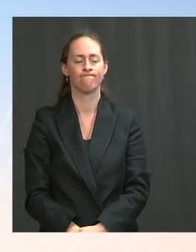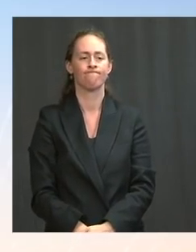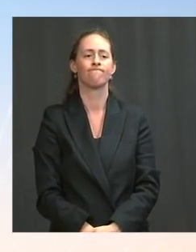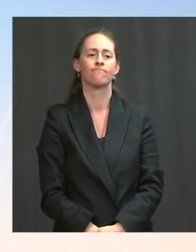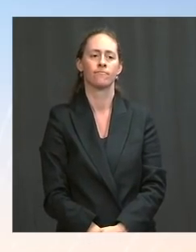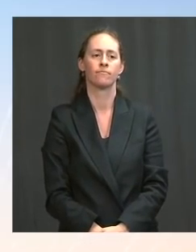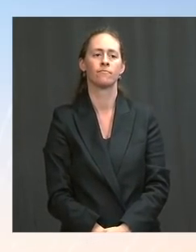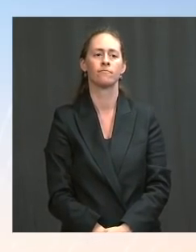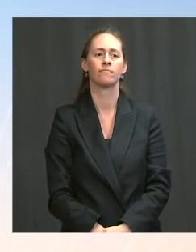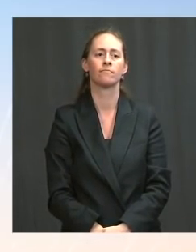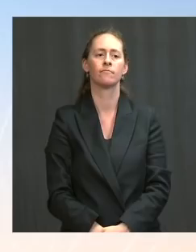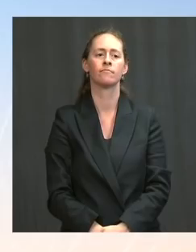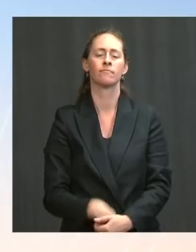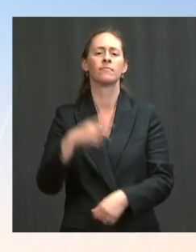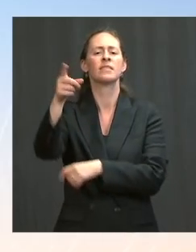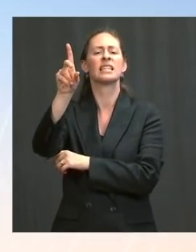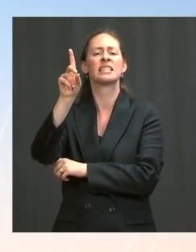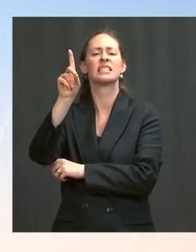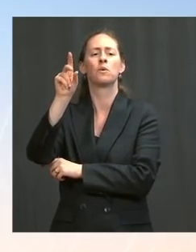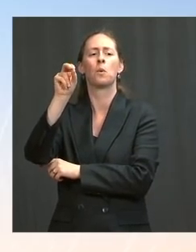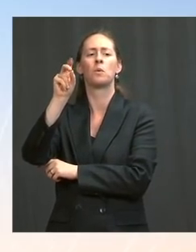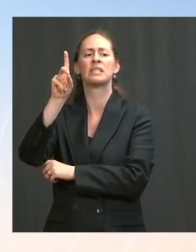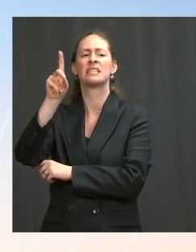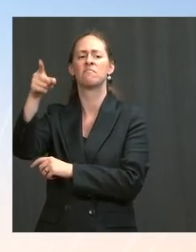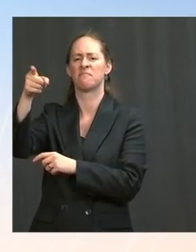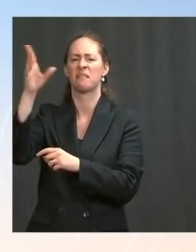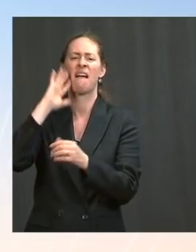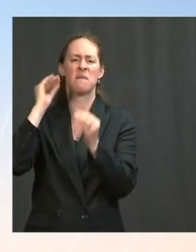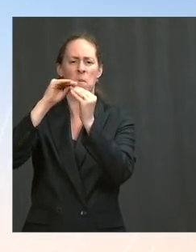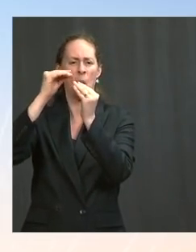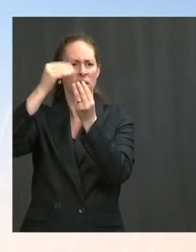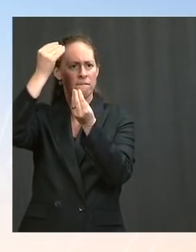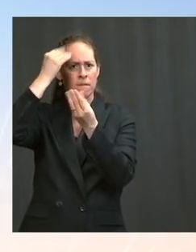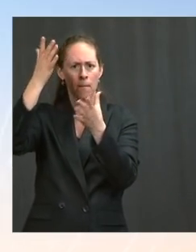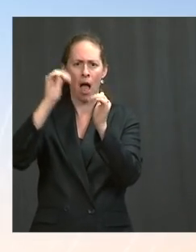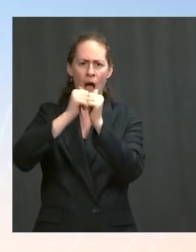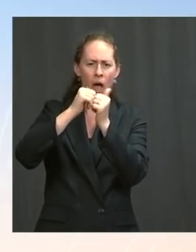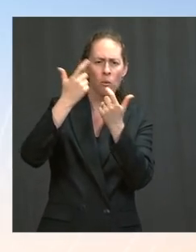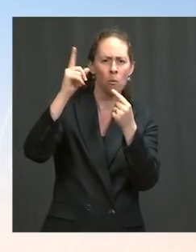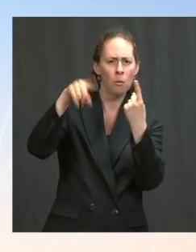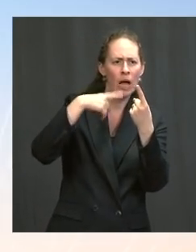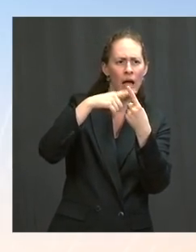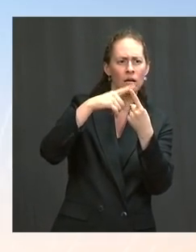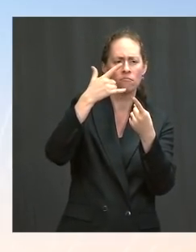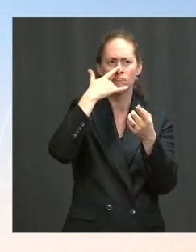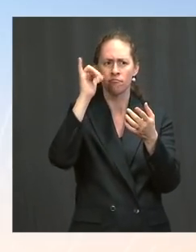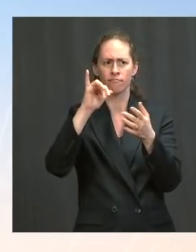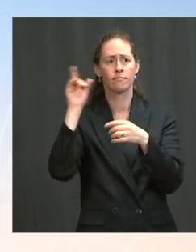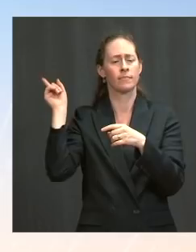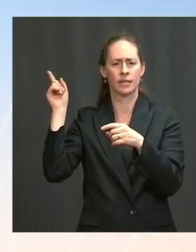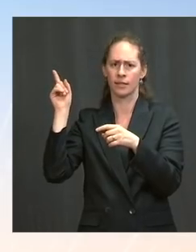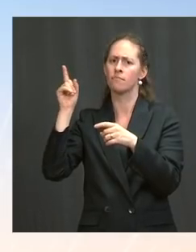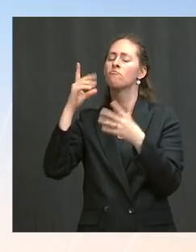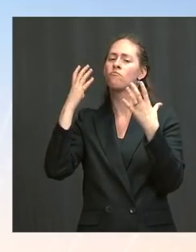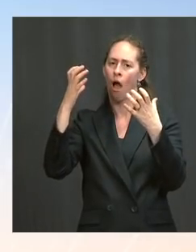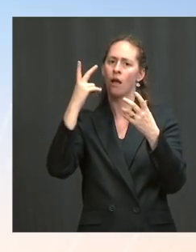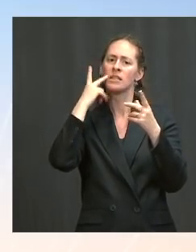would have the best update on the timeline. It remains something the President is certainly committed to doing and eager to move forward on.